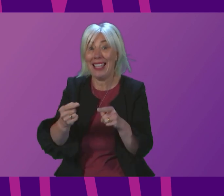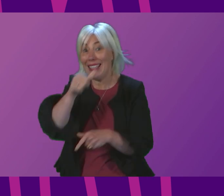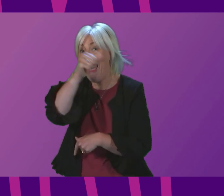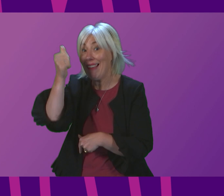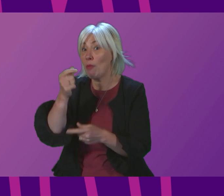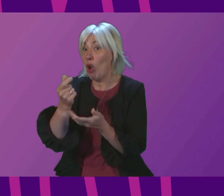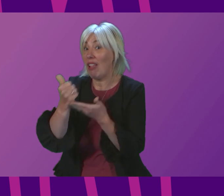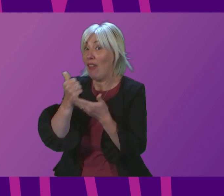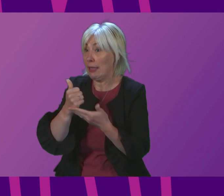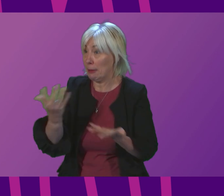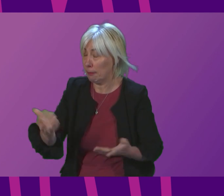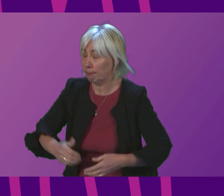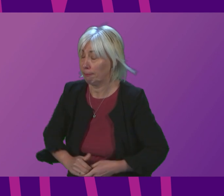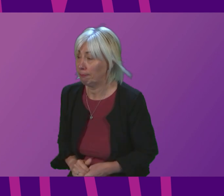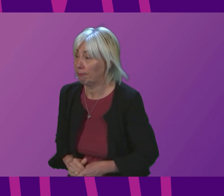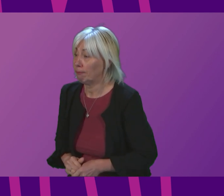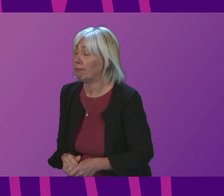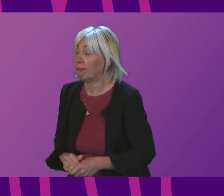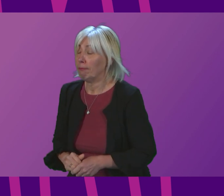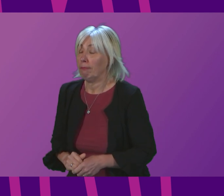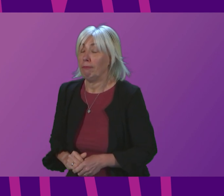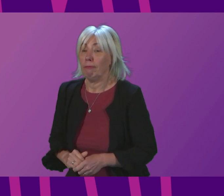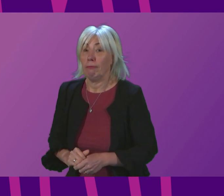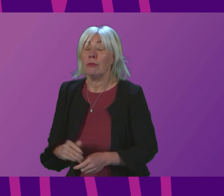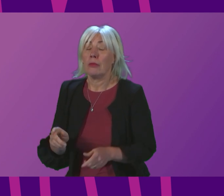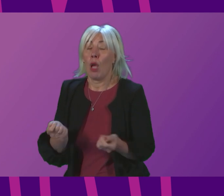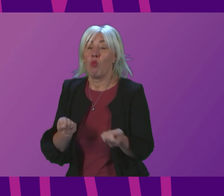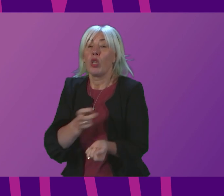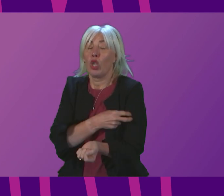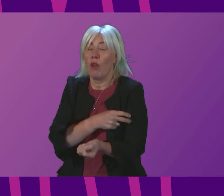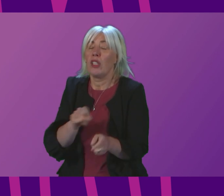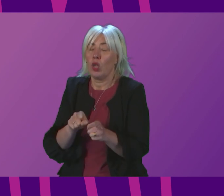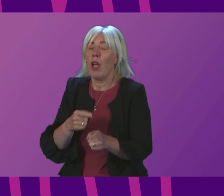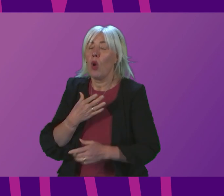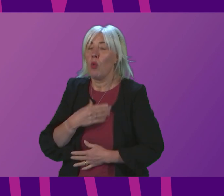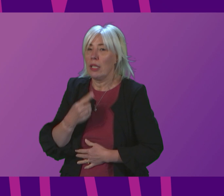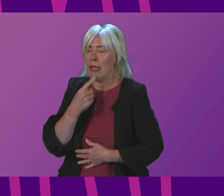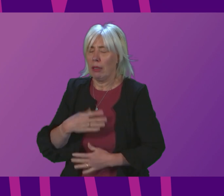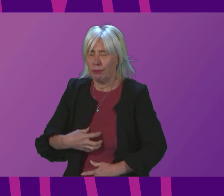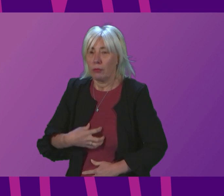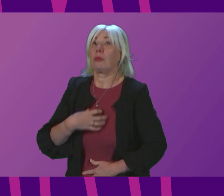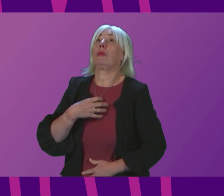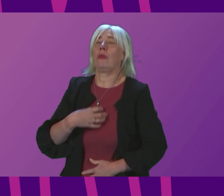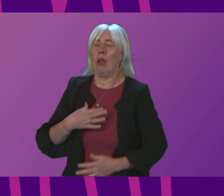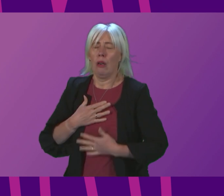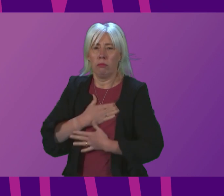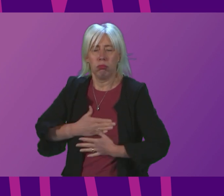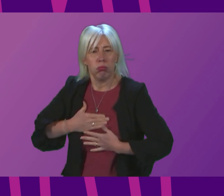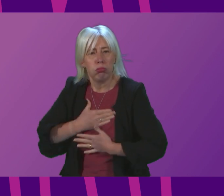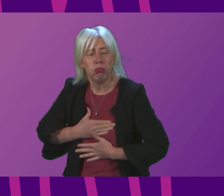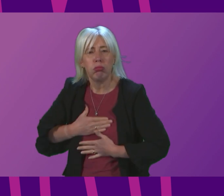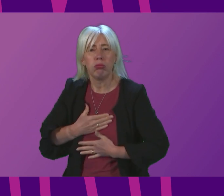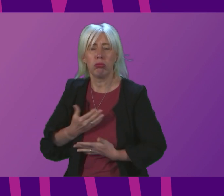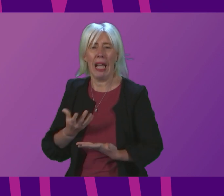First, I take this opportunity to express my shock and distress at the untimely and